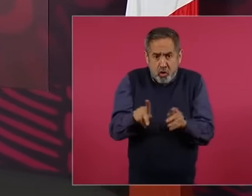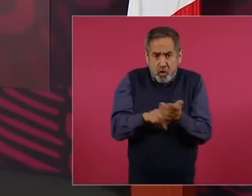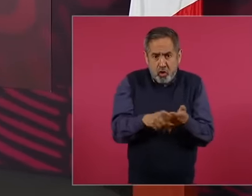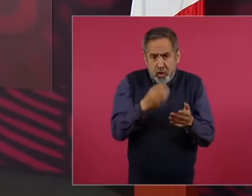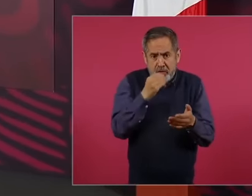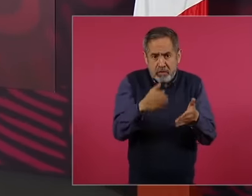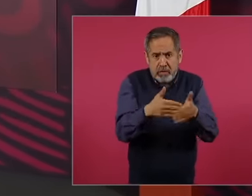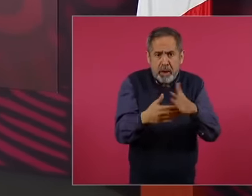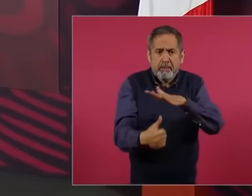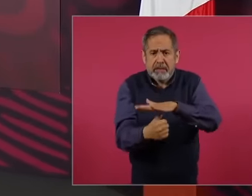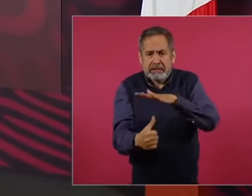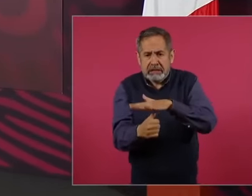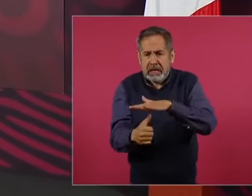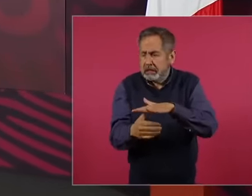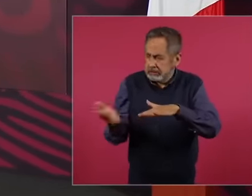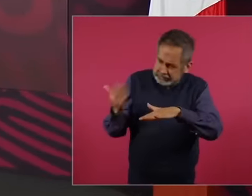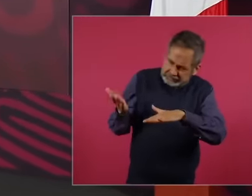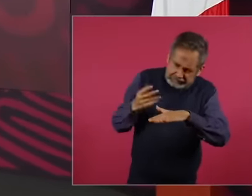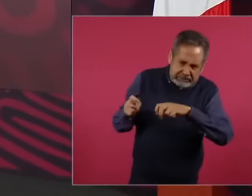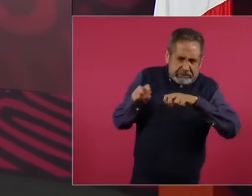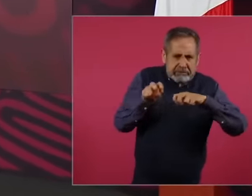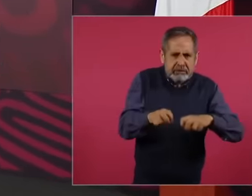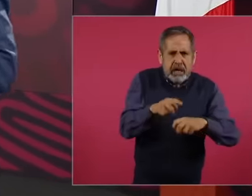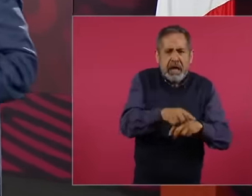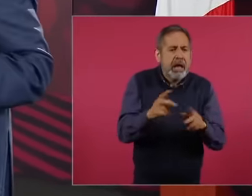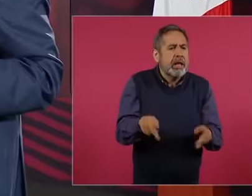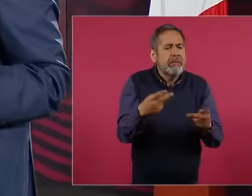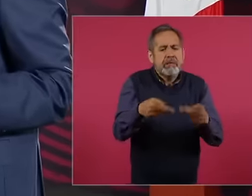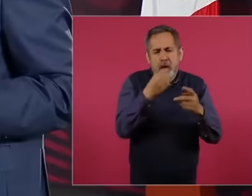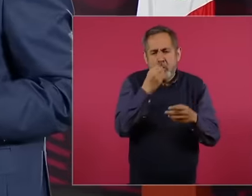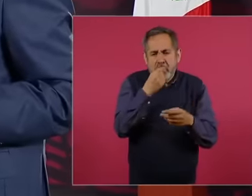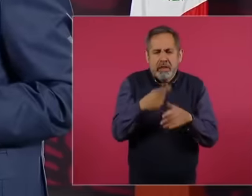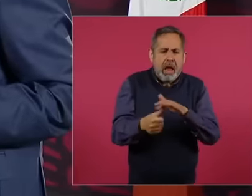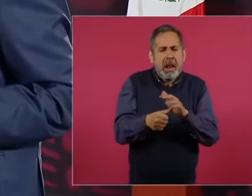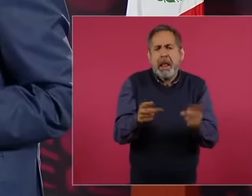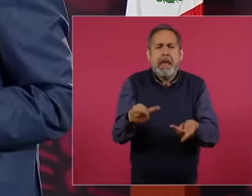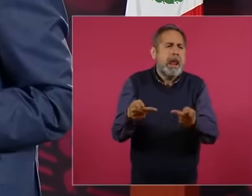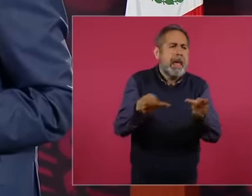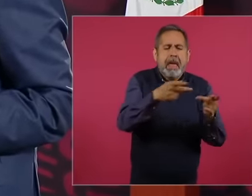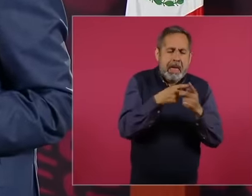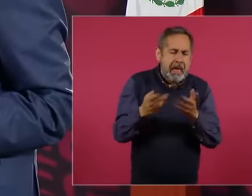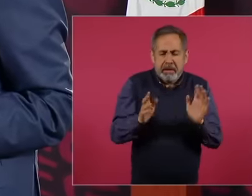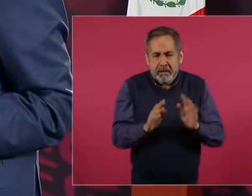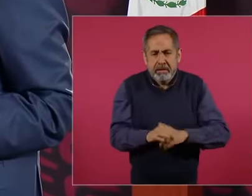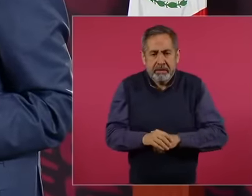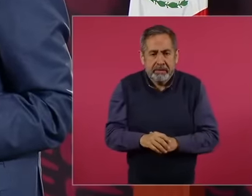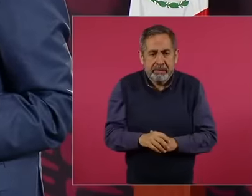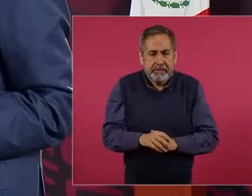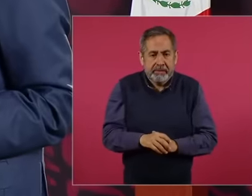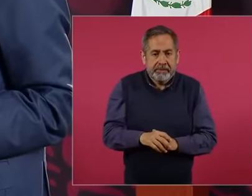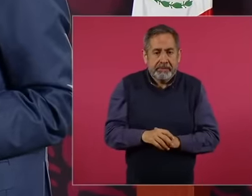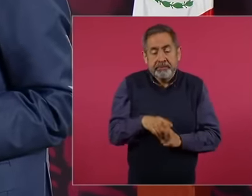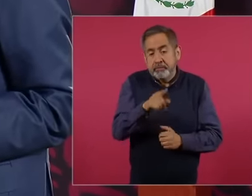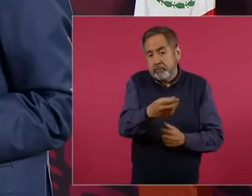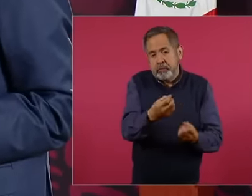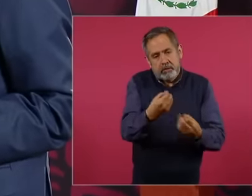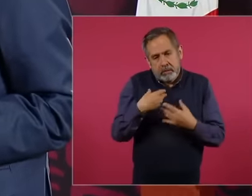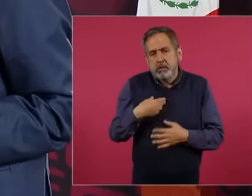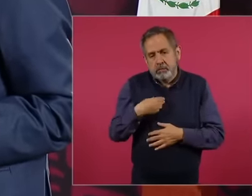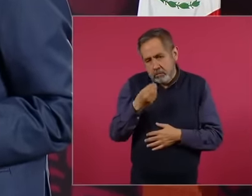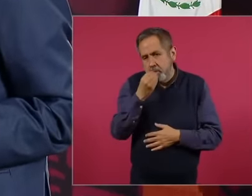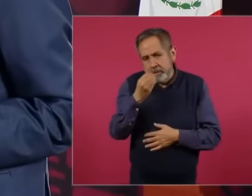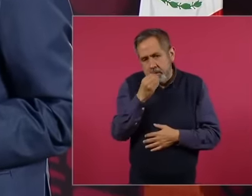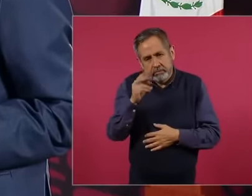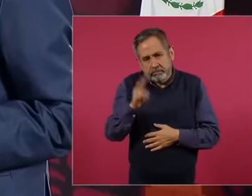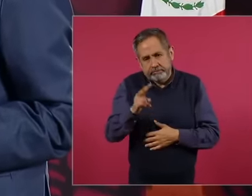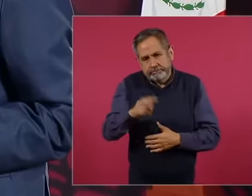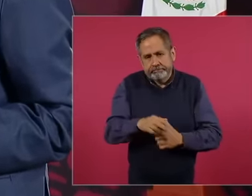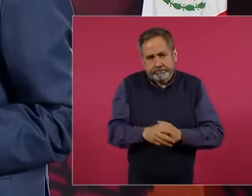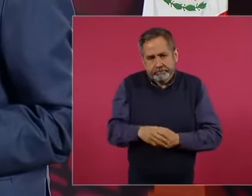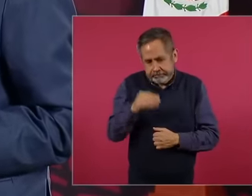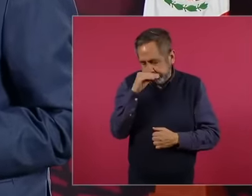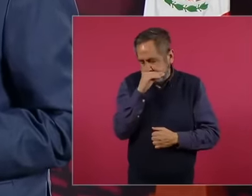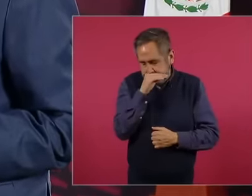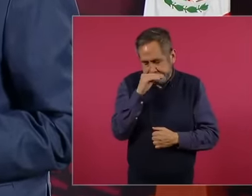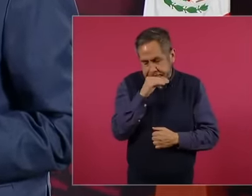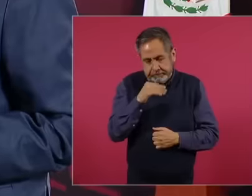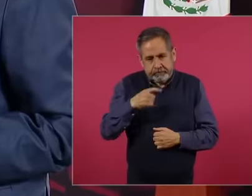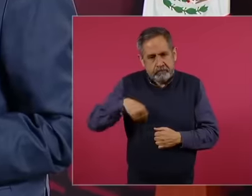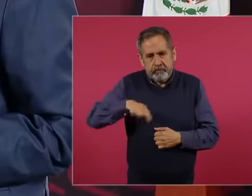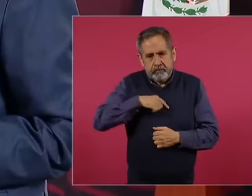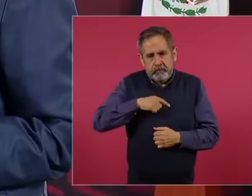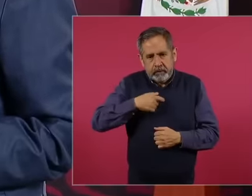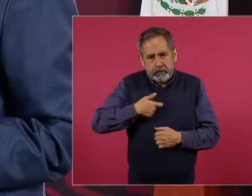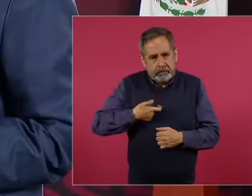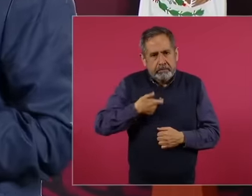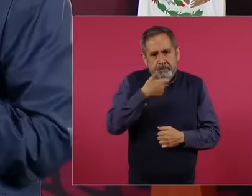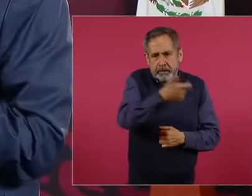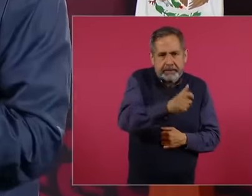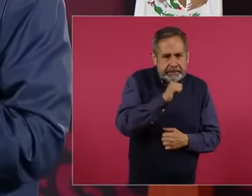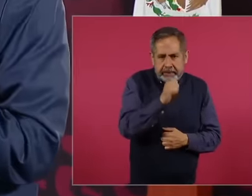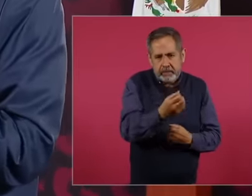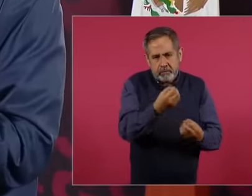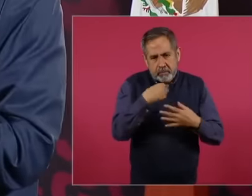and There he sold food and gave us food without us having to pay him if